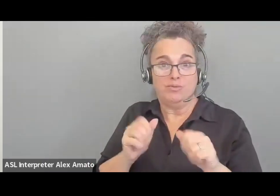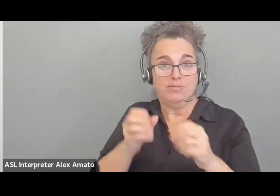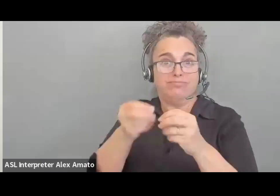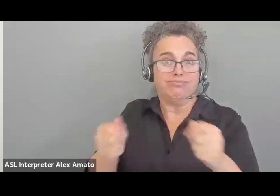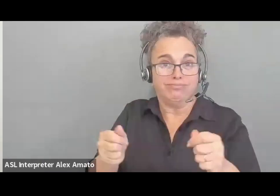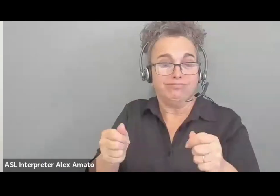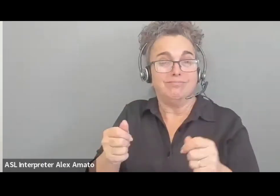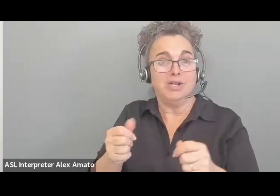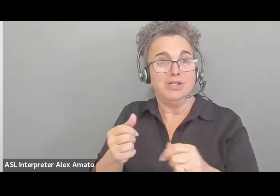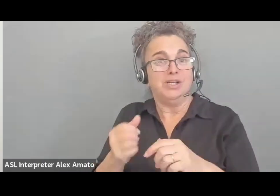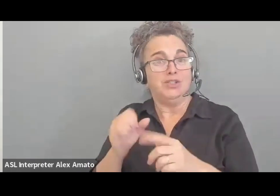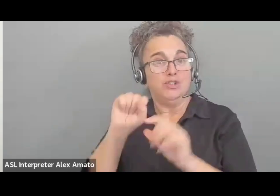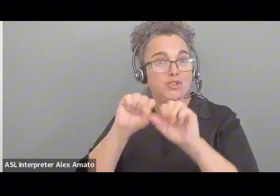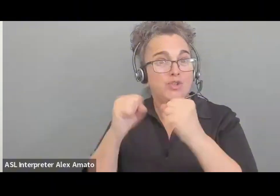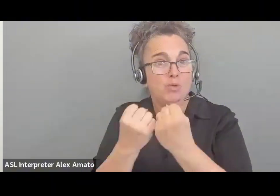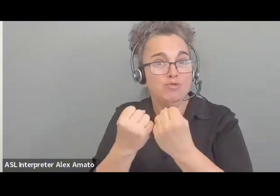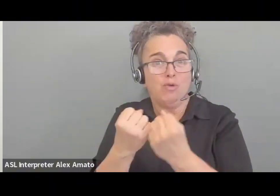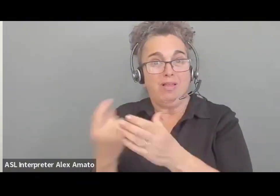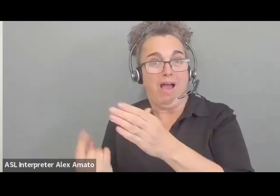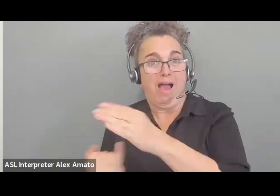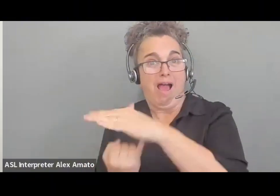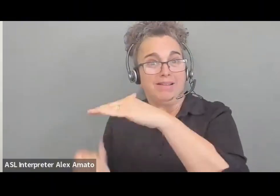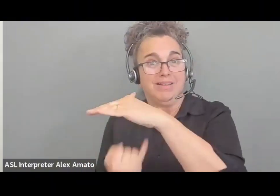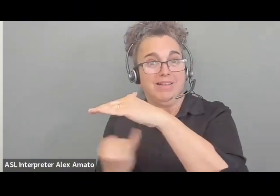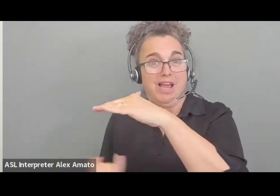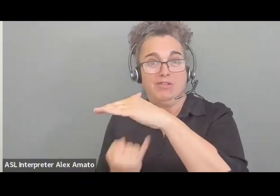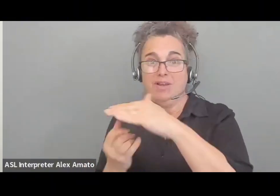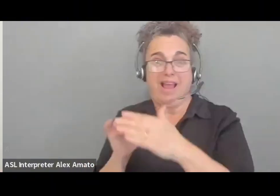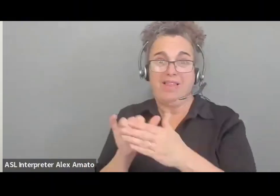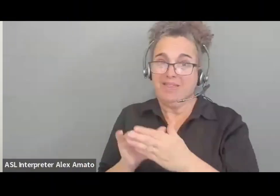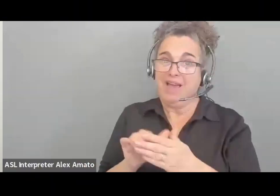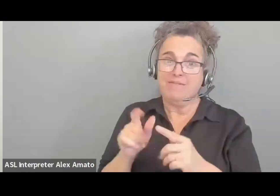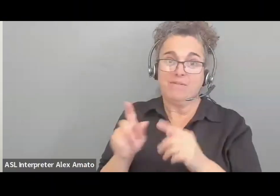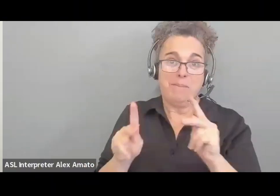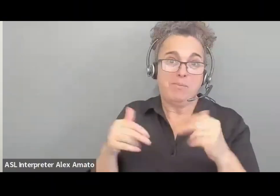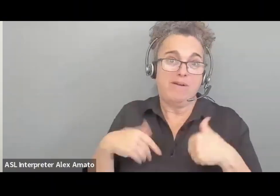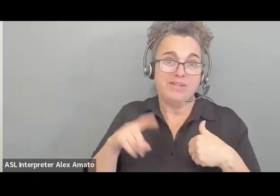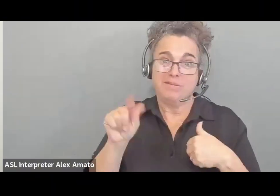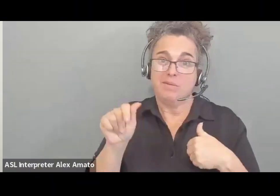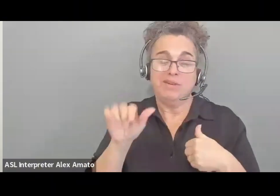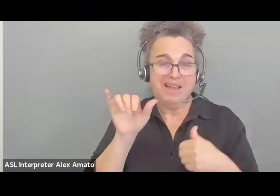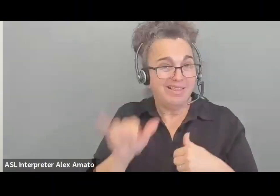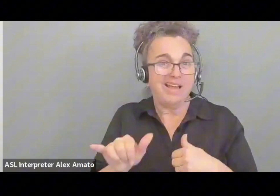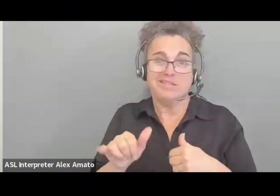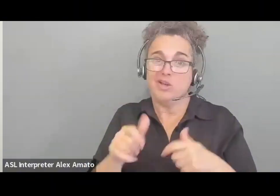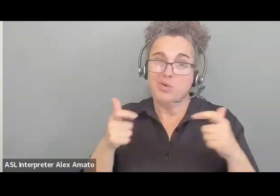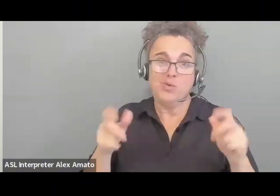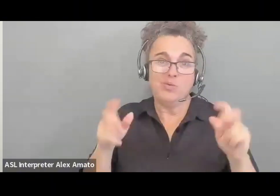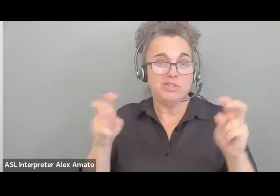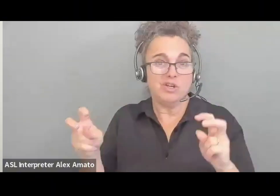that is a huge barrier for them. Gaming can create this space and this ability for them to come together to be part